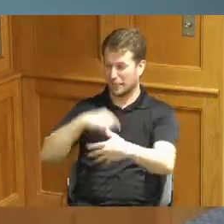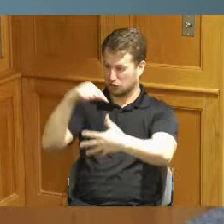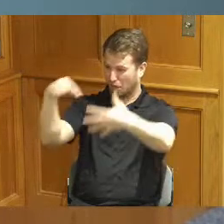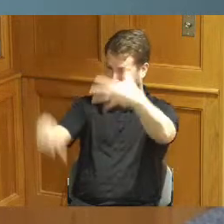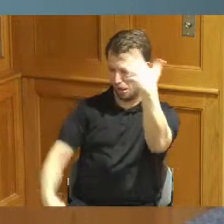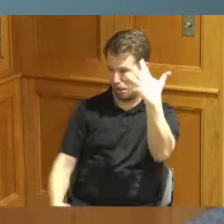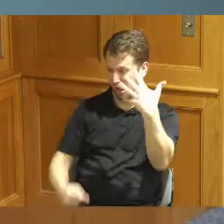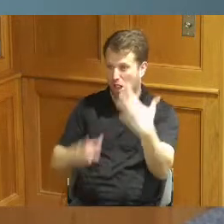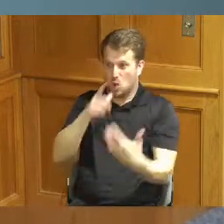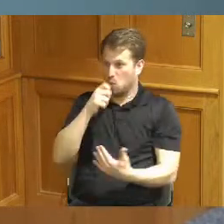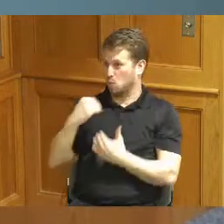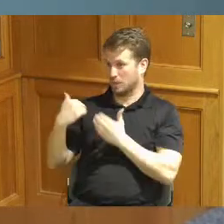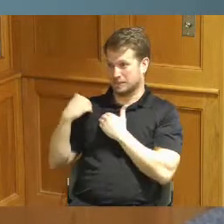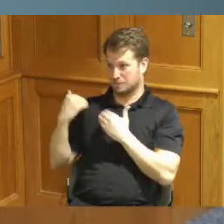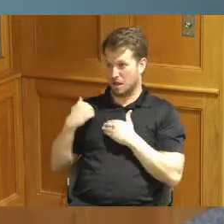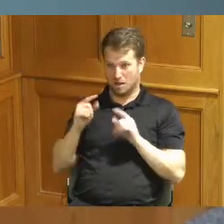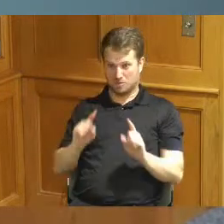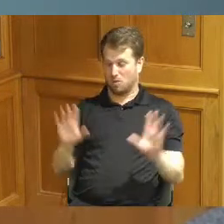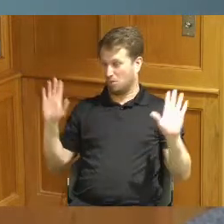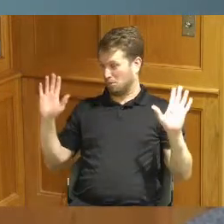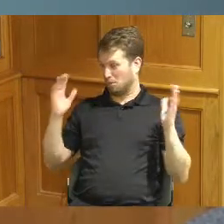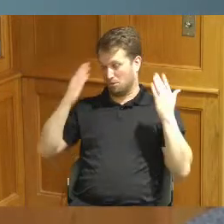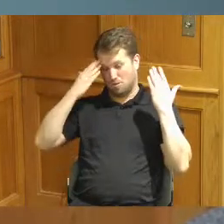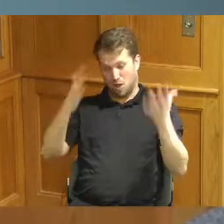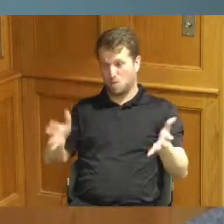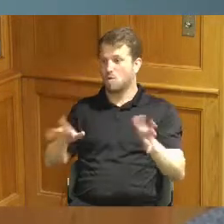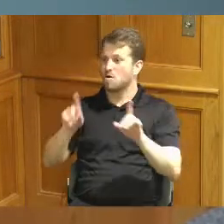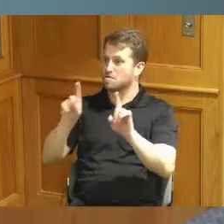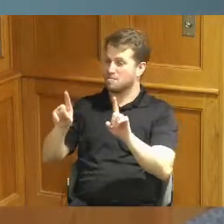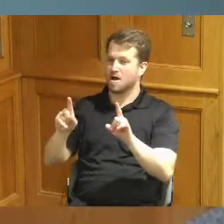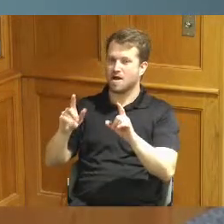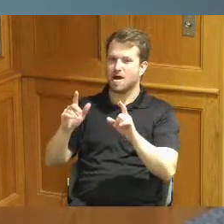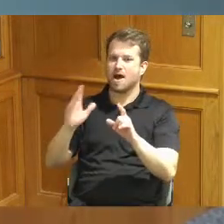don't know who's responsible for it but I'd like to have added our money out of whatever